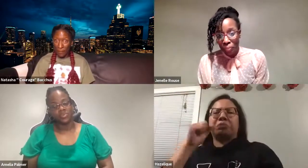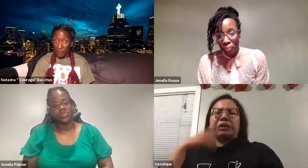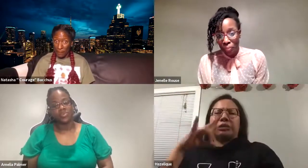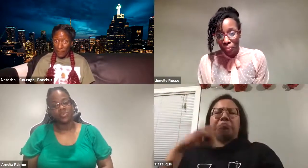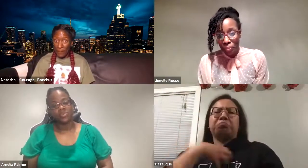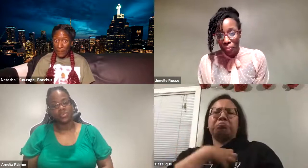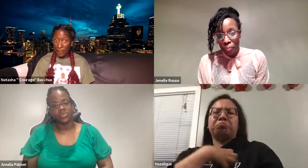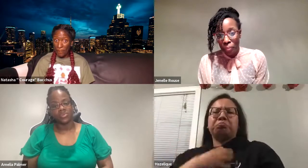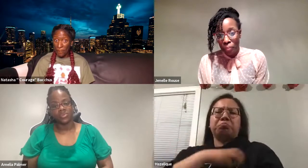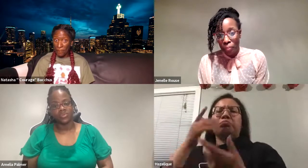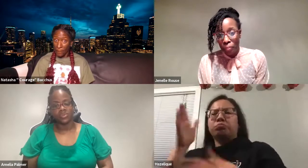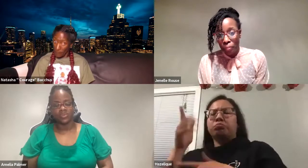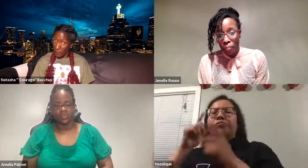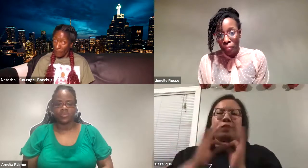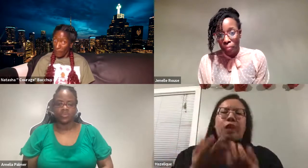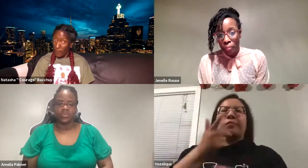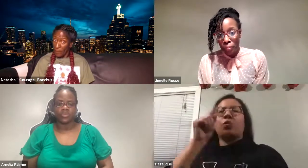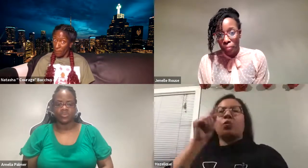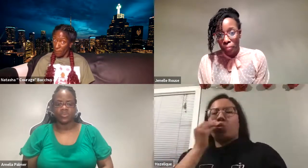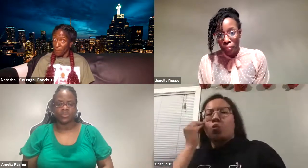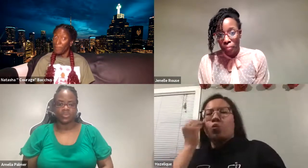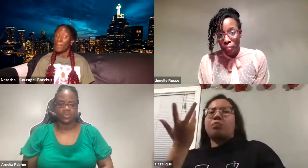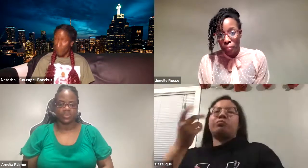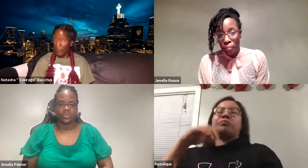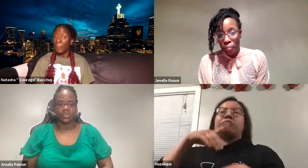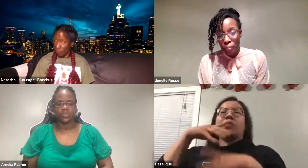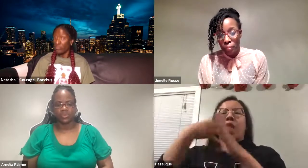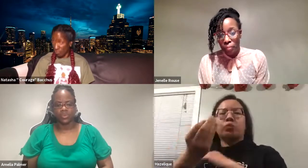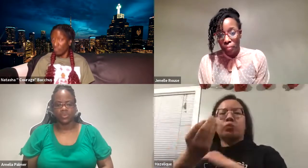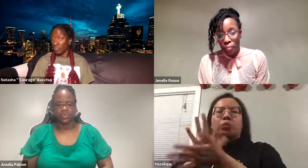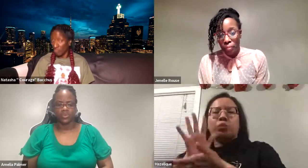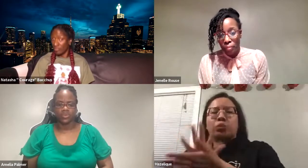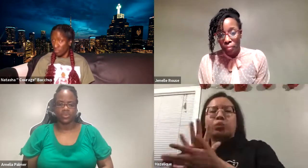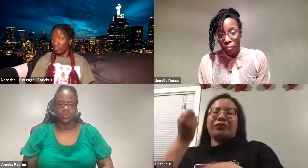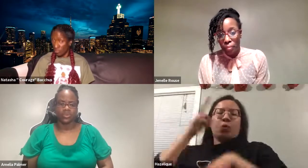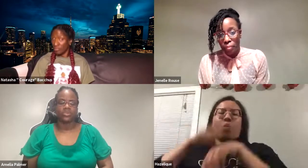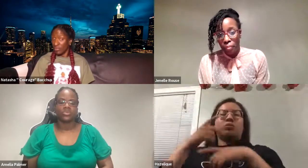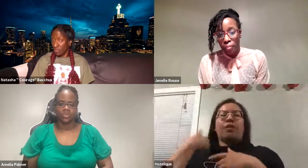so like i mentioned, i used ASL my whole life and i change languages when i'm at home or around my